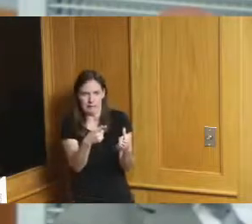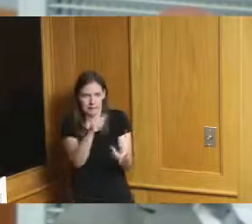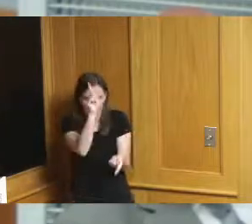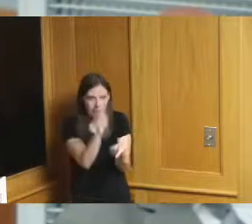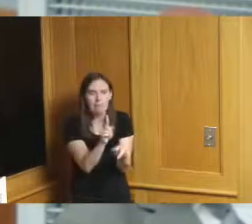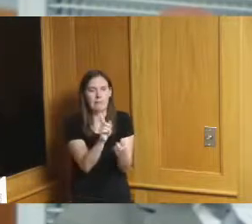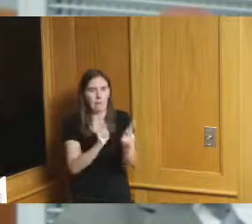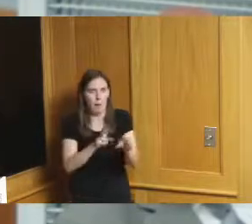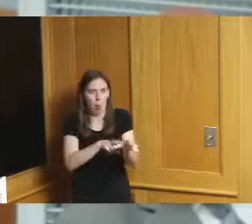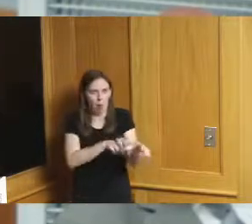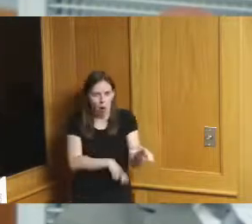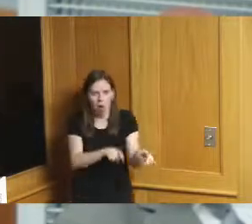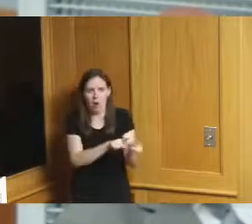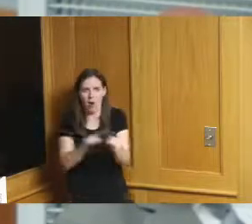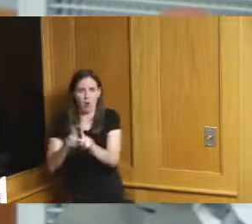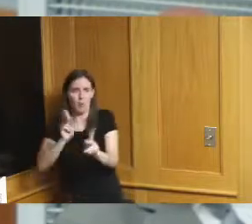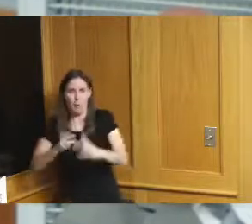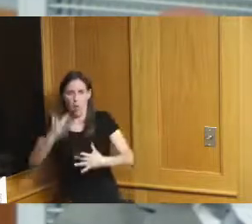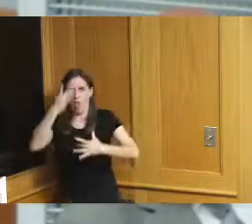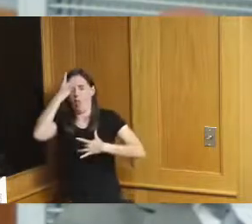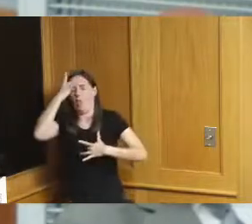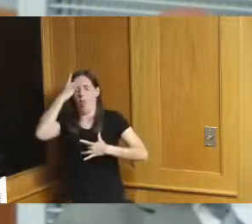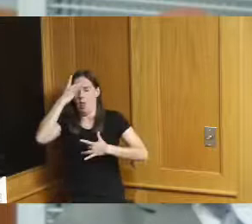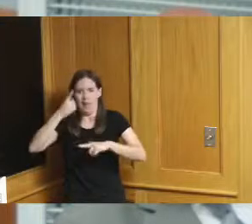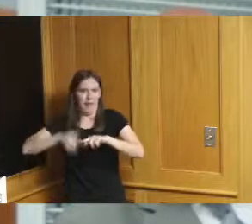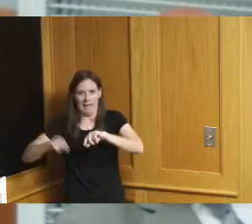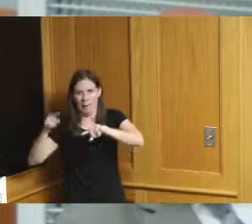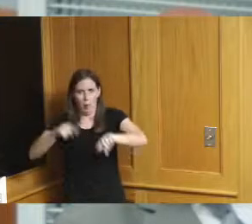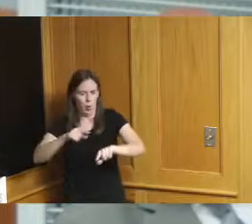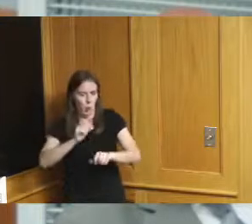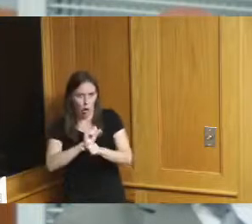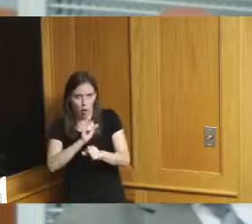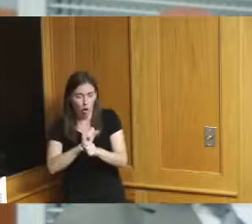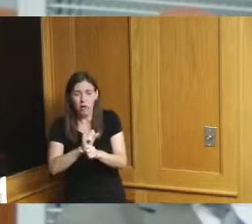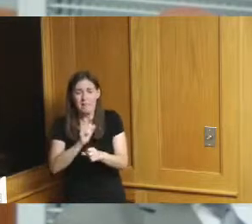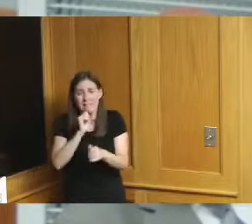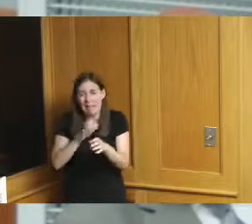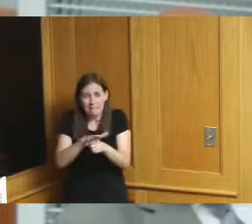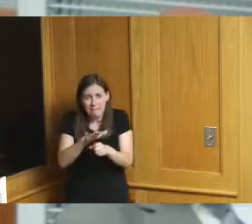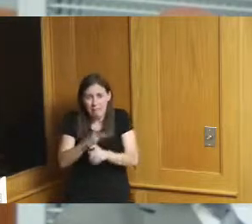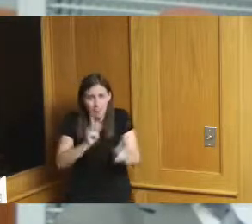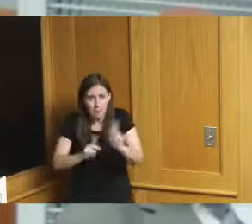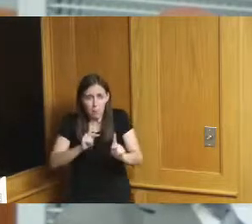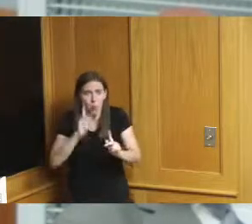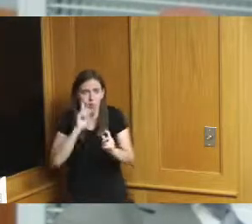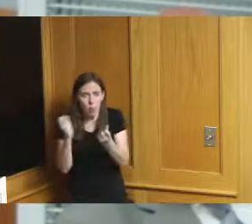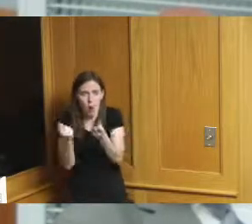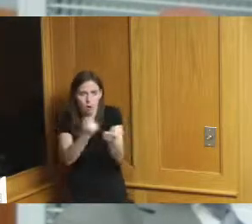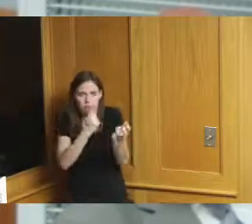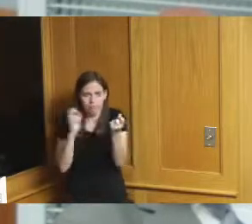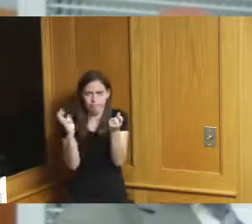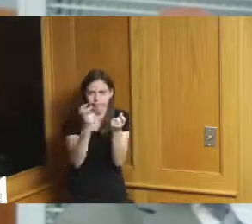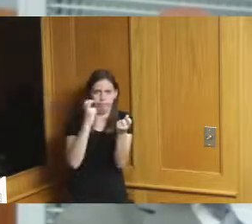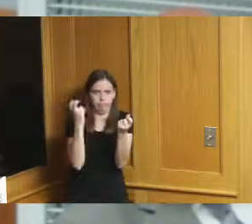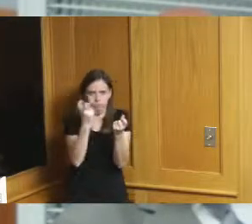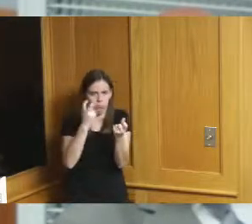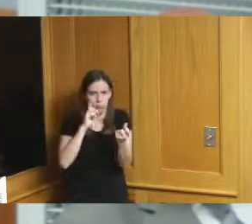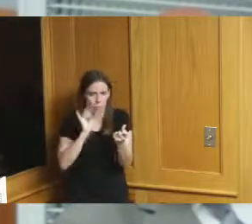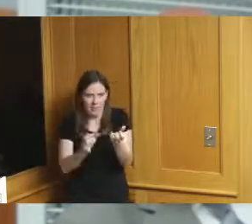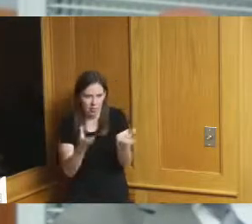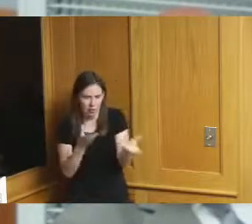illness so you don't have enough operators to run the service and again I'll remind you all that in